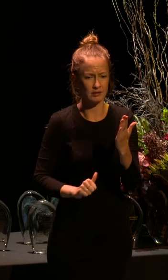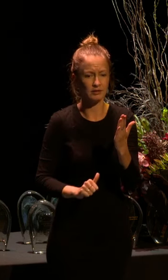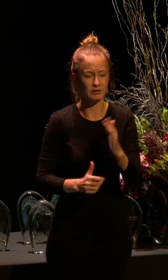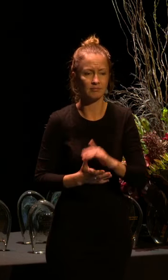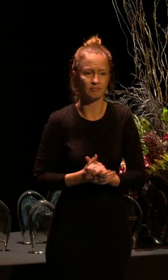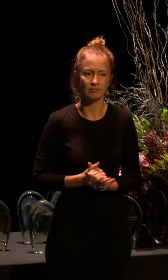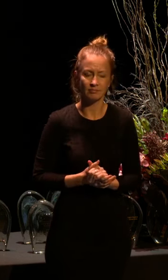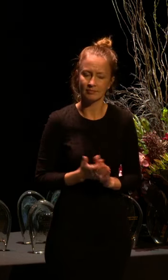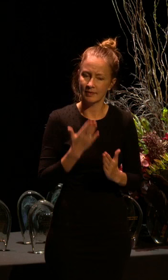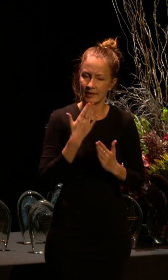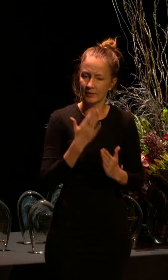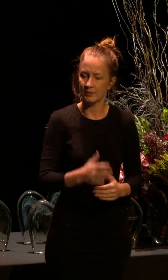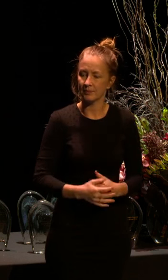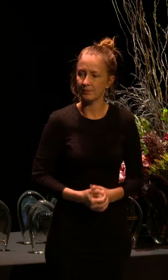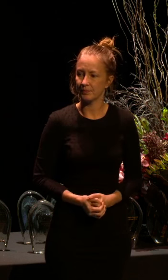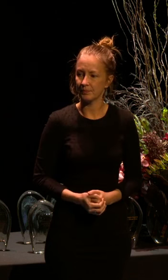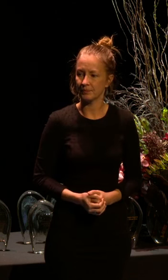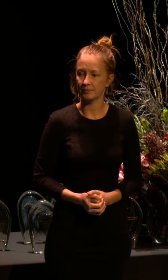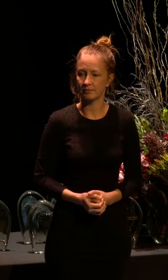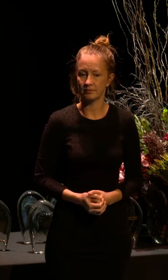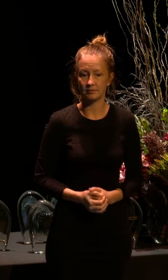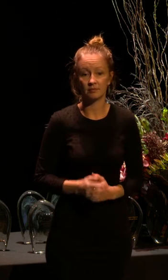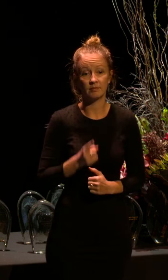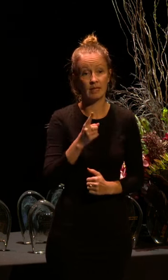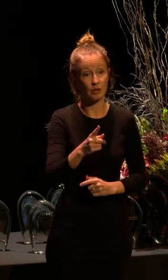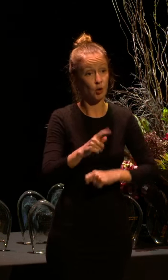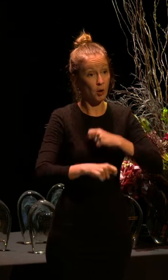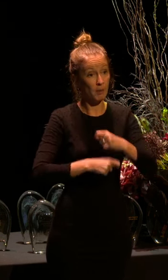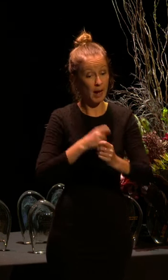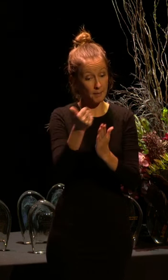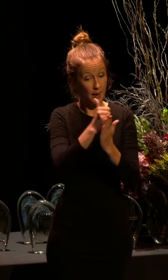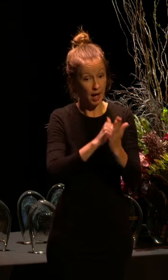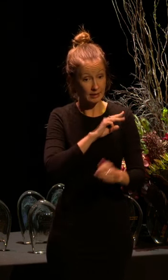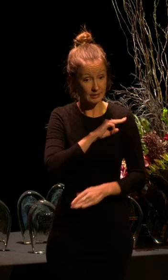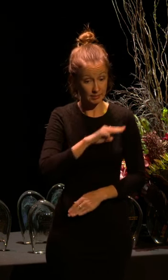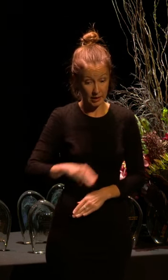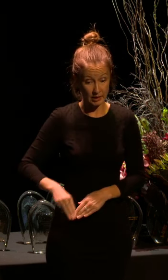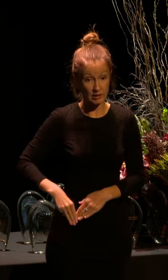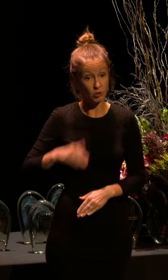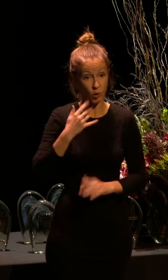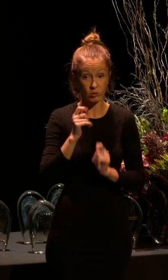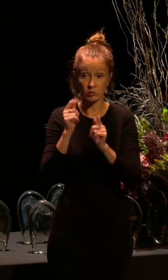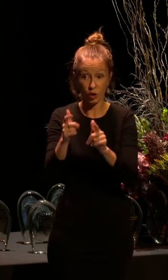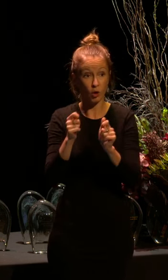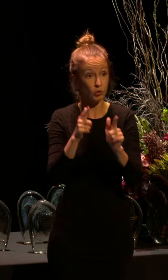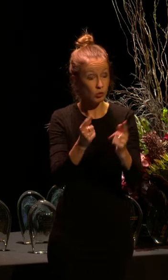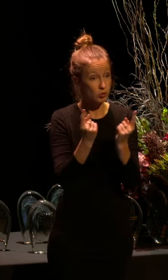You have spent so much time not just attending things but very much getting backstage.